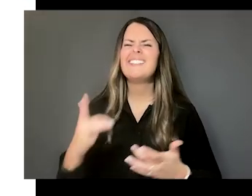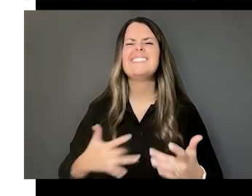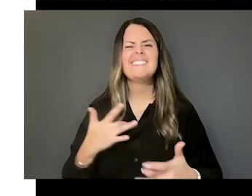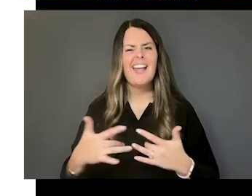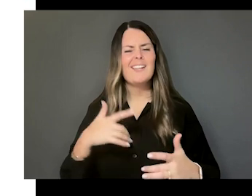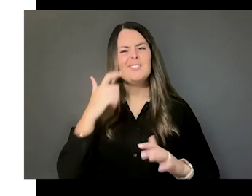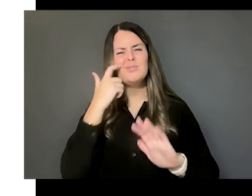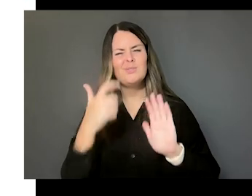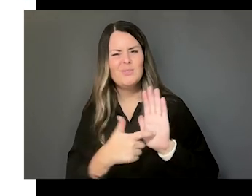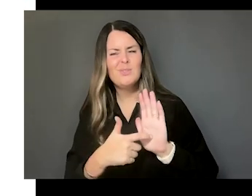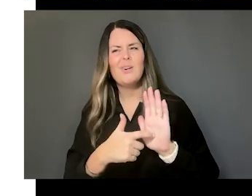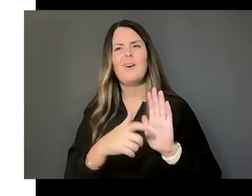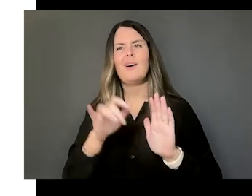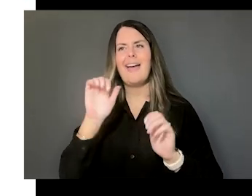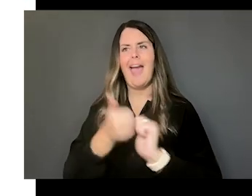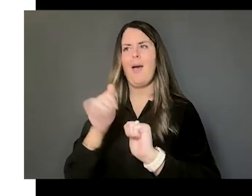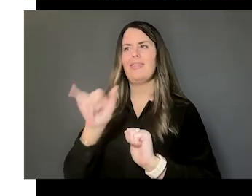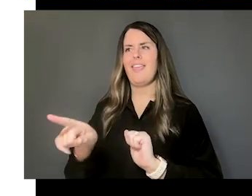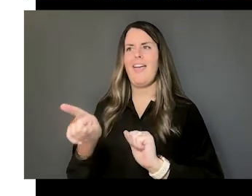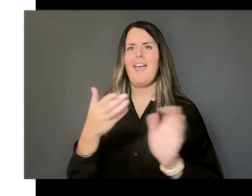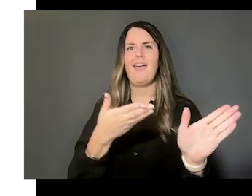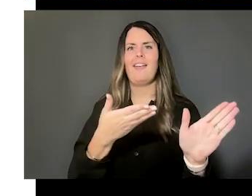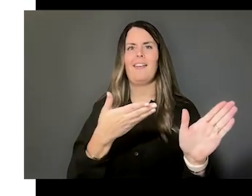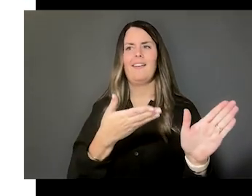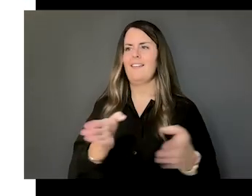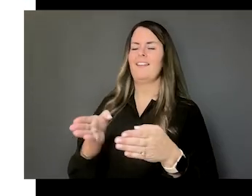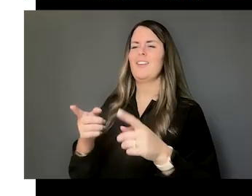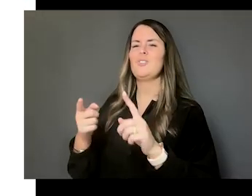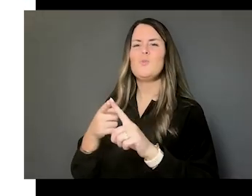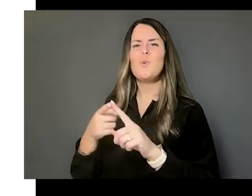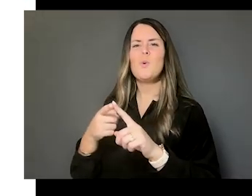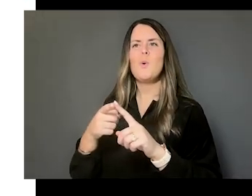how that transferred into the questions that she asked her students.